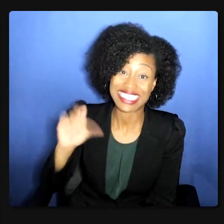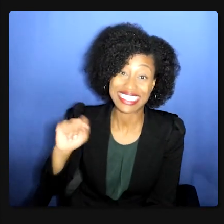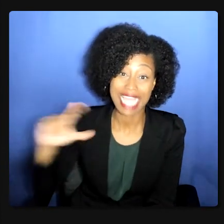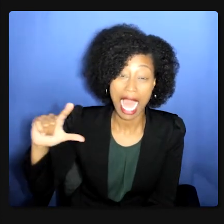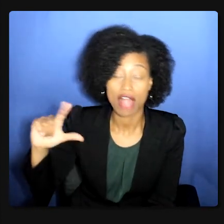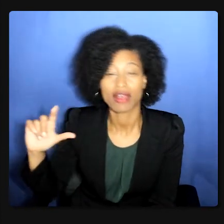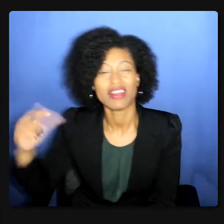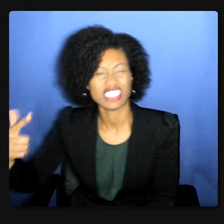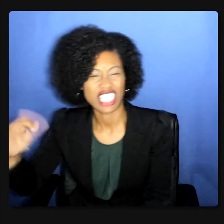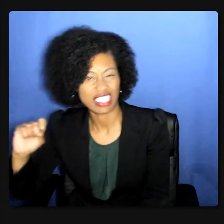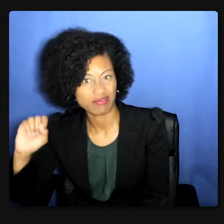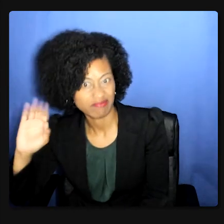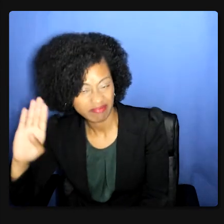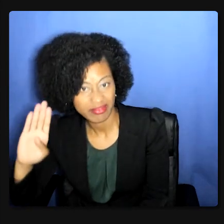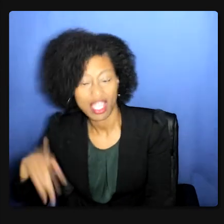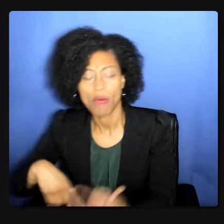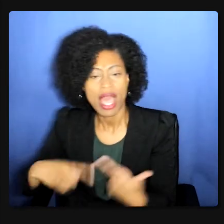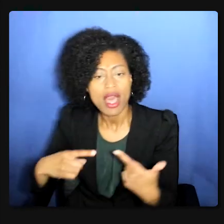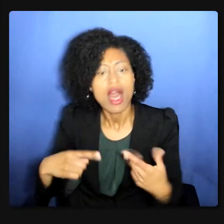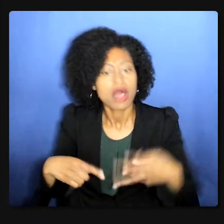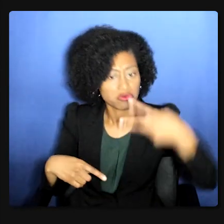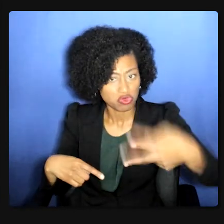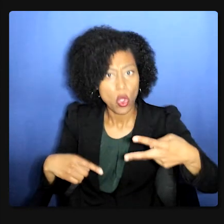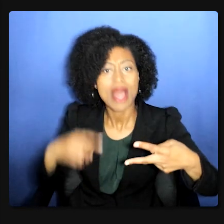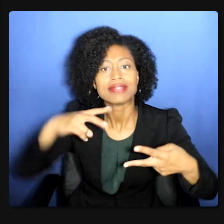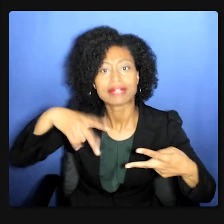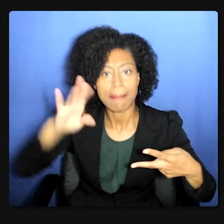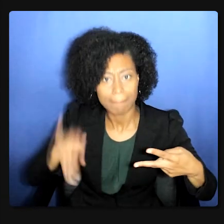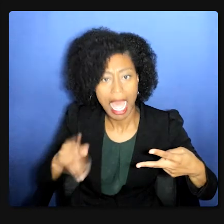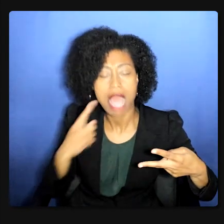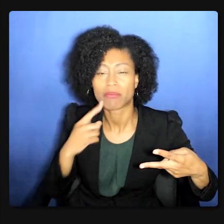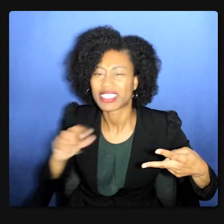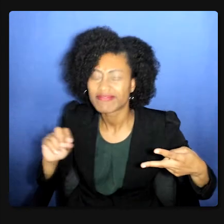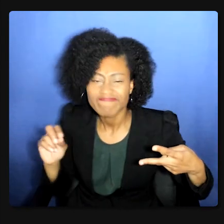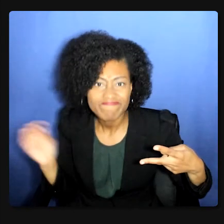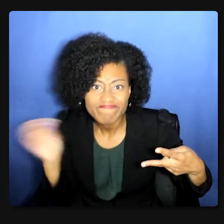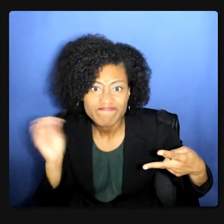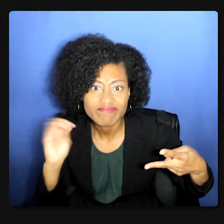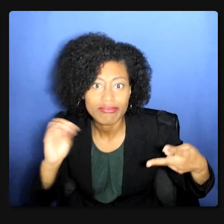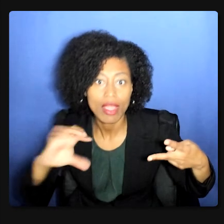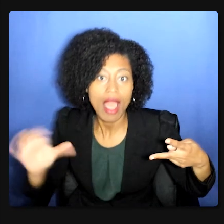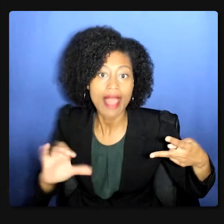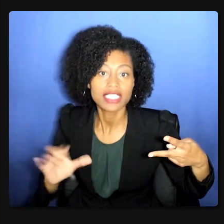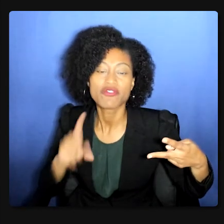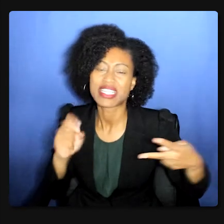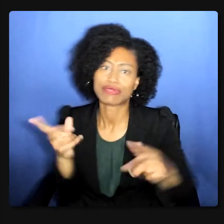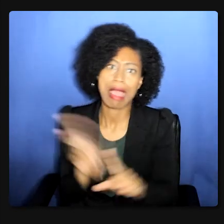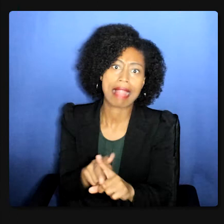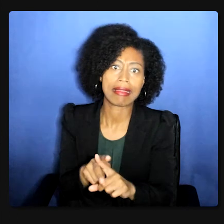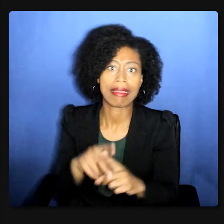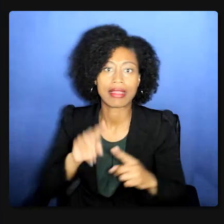All right, so I see two standing by, but I don't see any that are active, So we need to allocate.